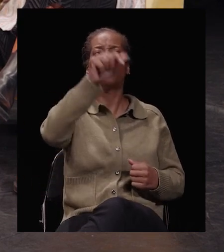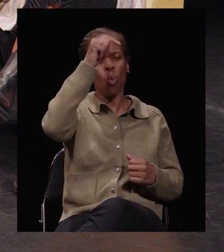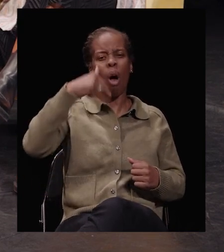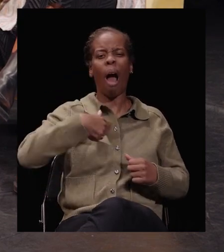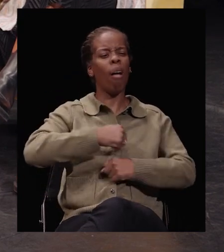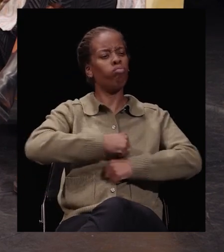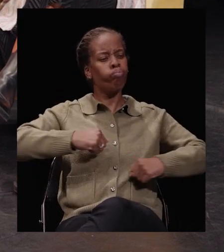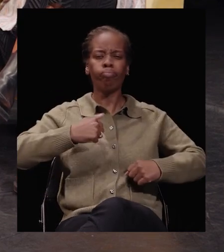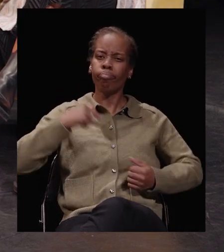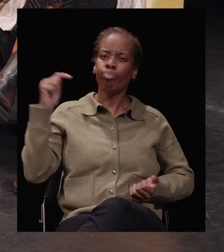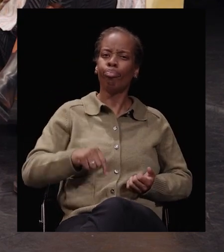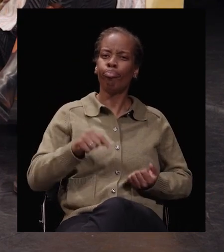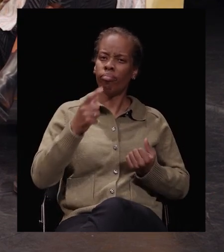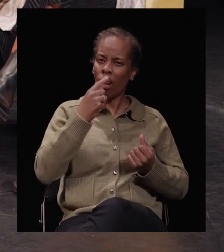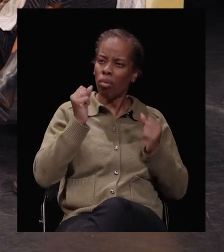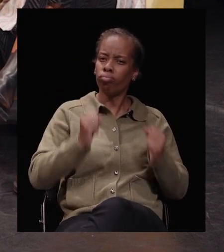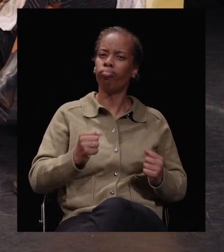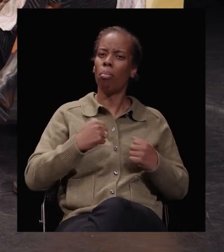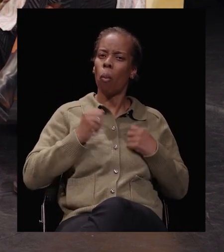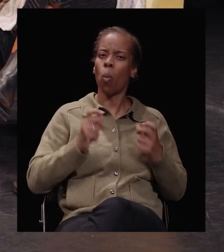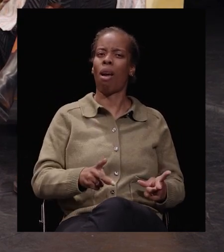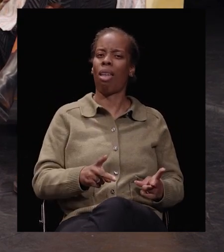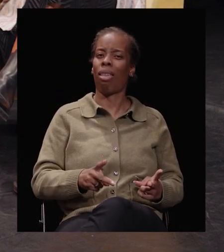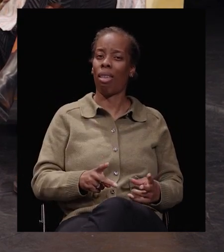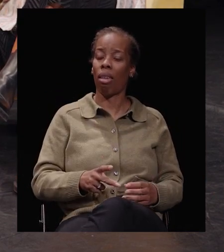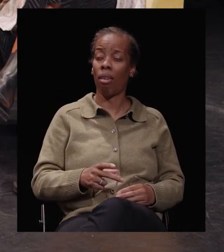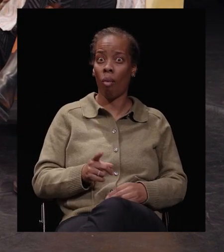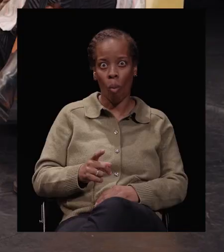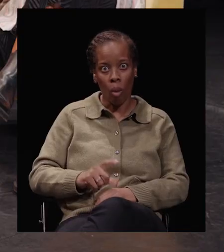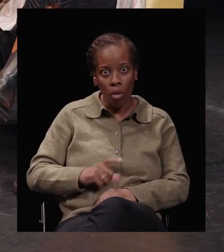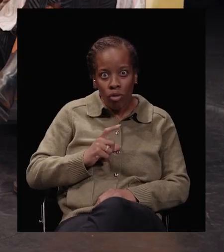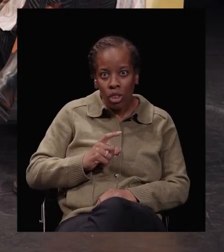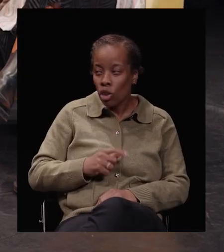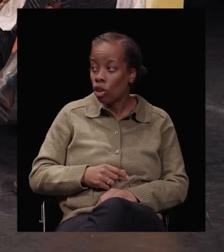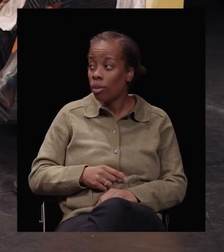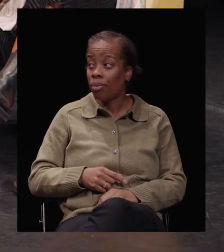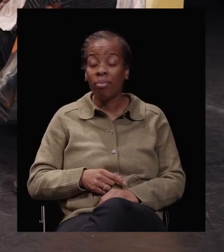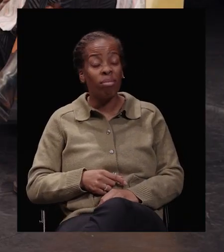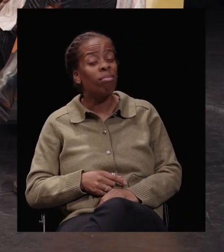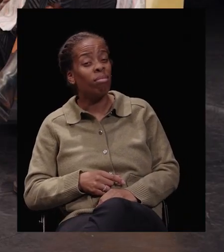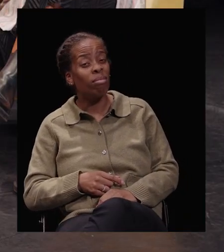That takes courage. It does, yeah, yeah. But of course I think- But it's also courage that comes from,